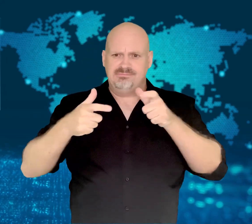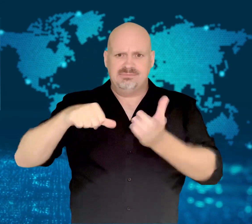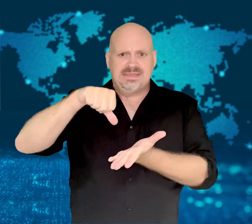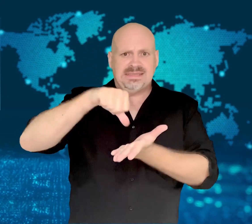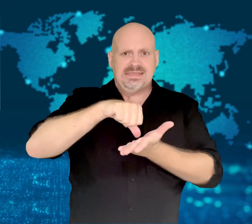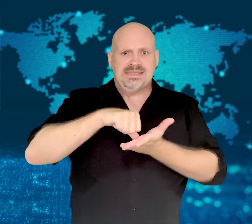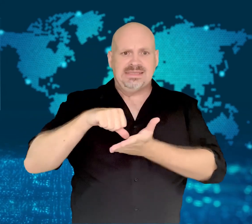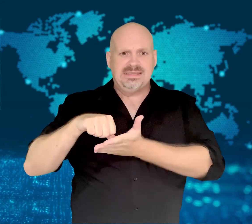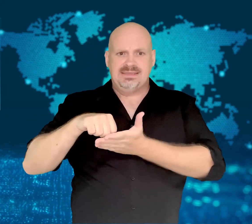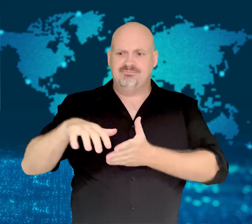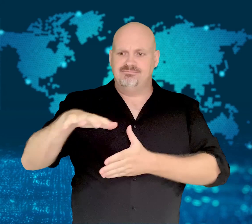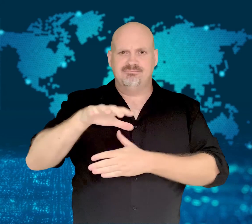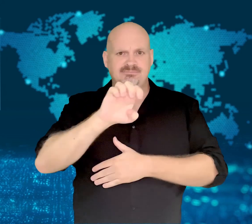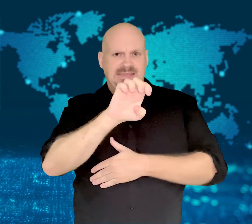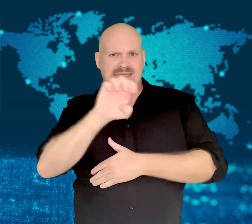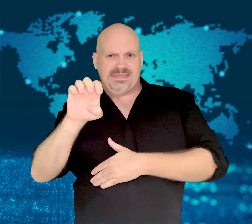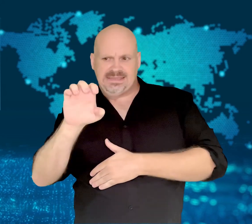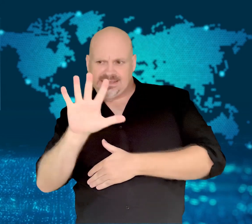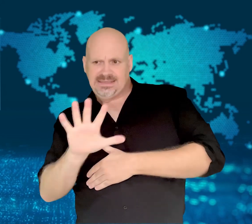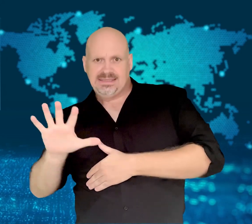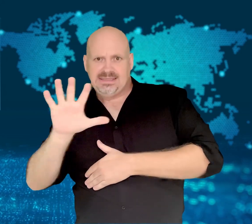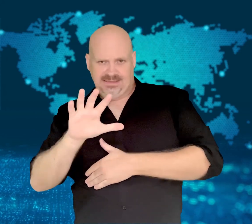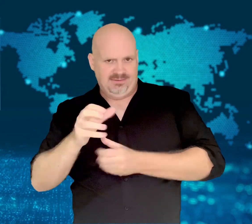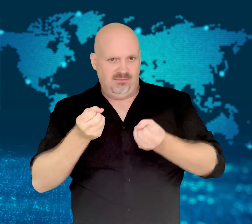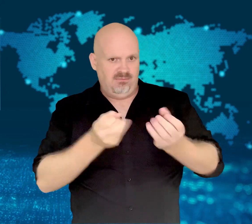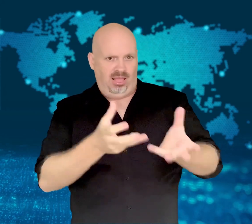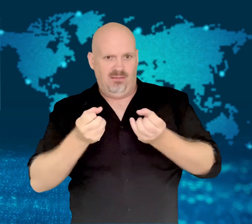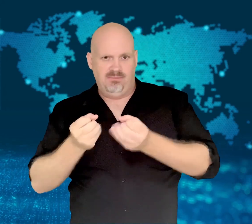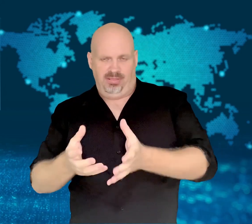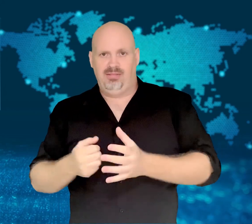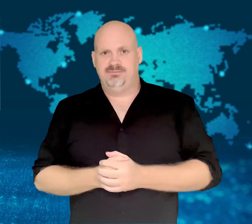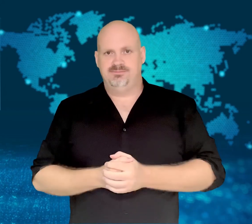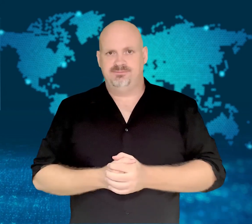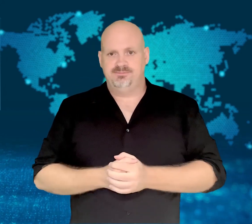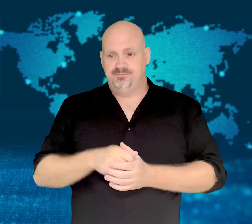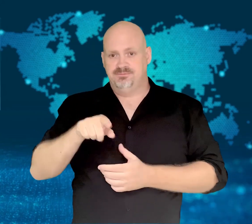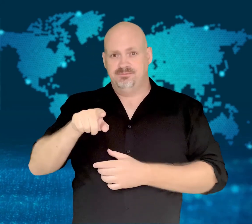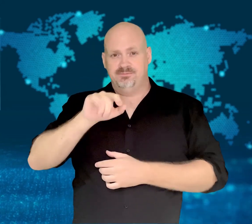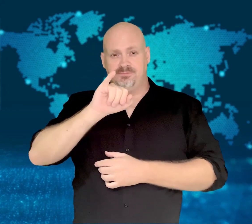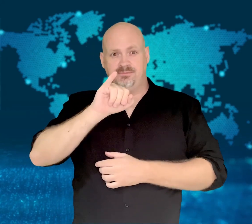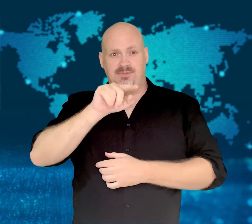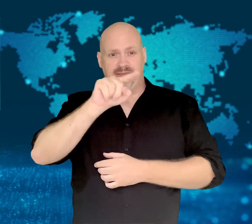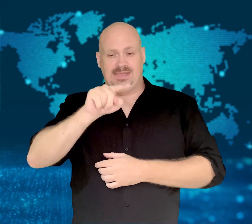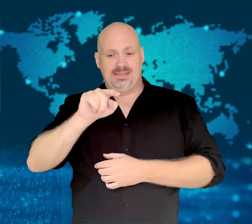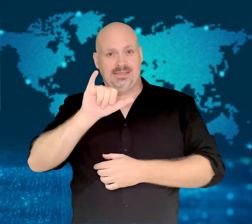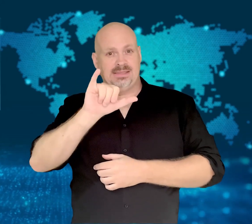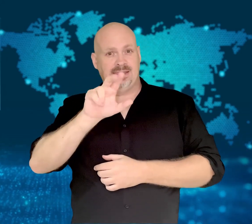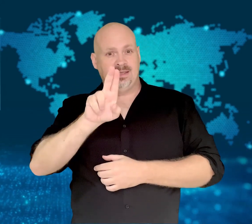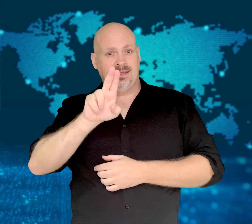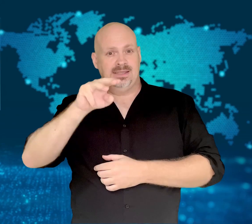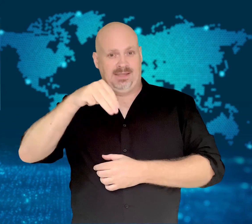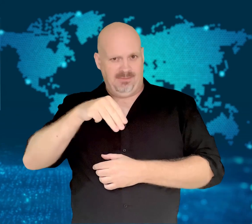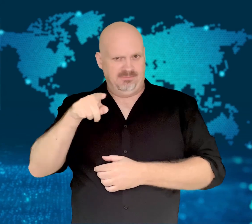In addition, Ukraine regained Kupiansk, which had served as a key eastern hub for